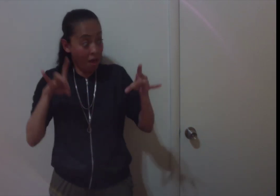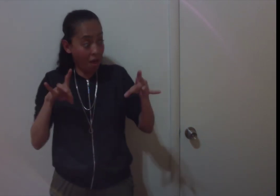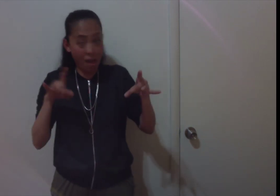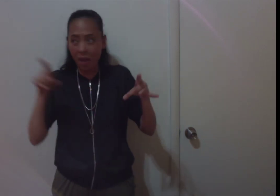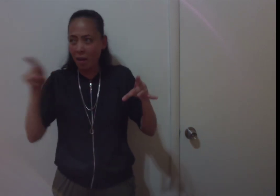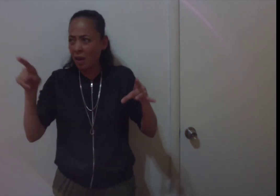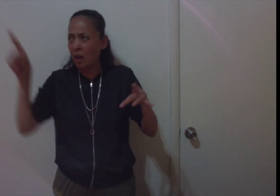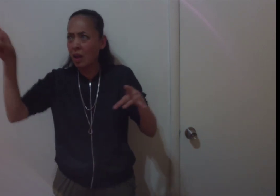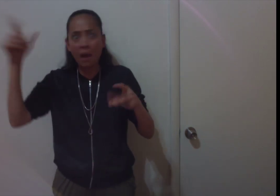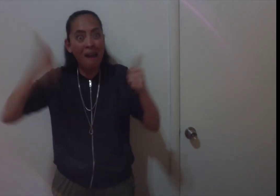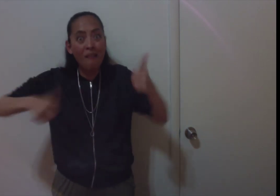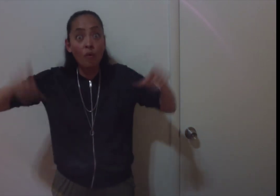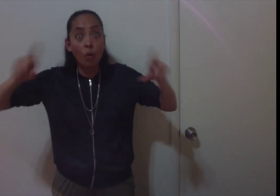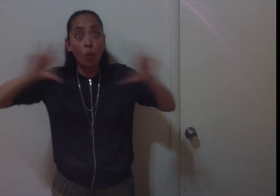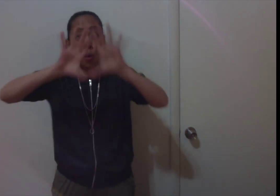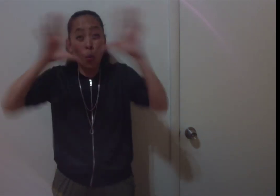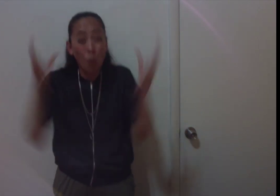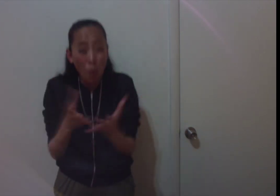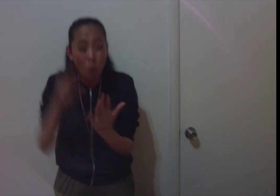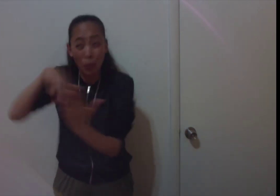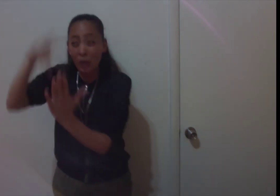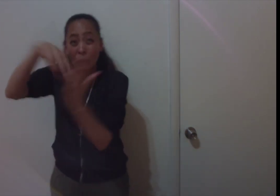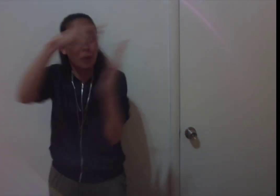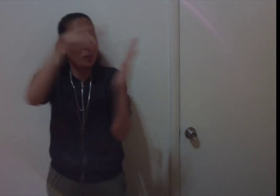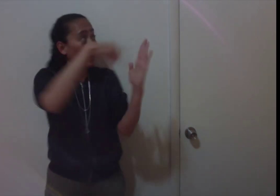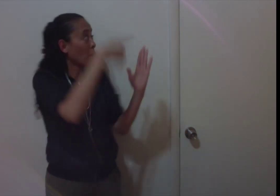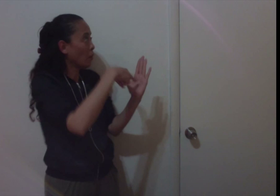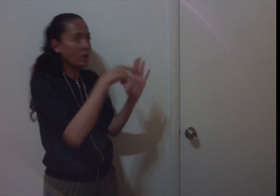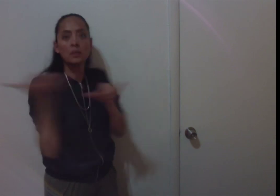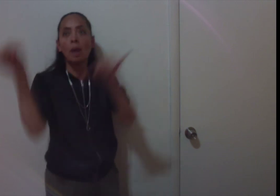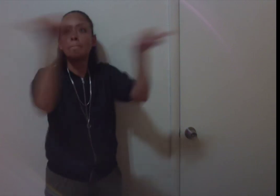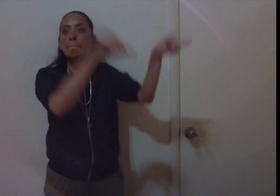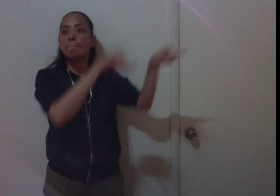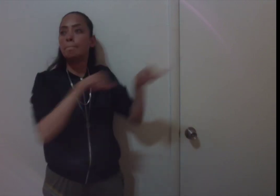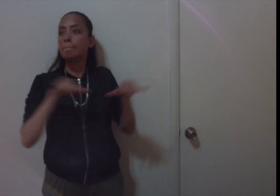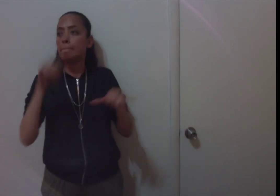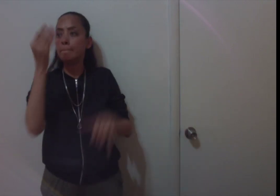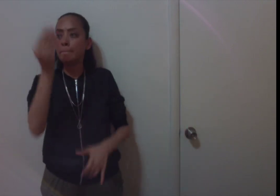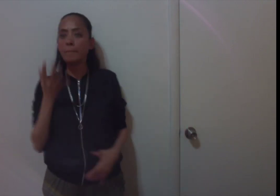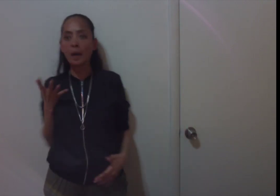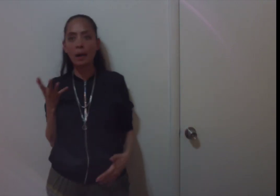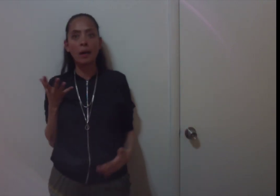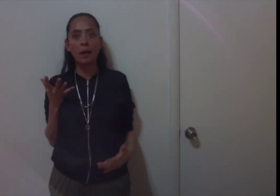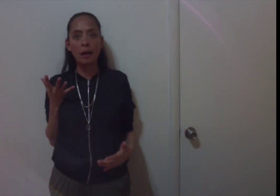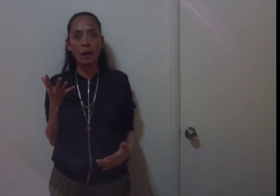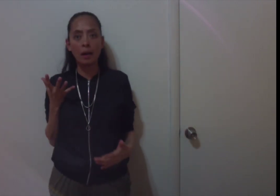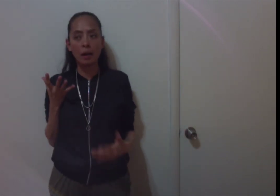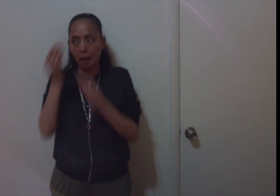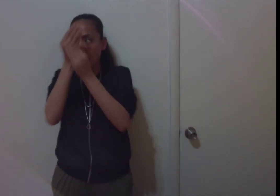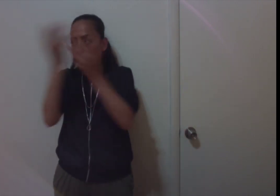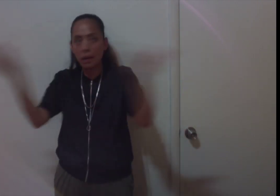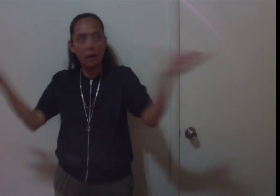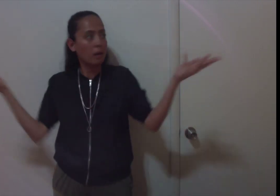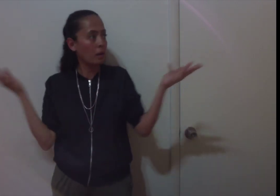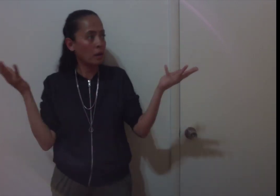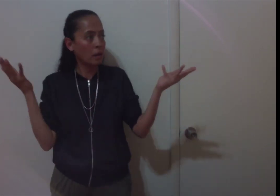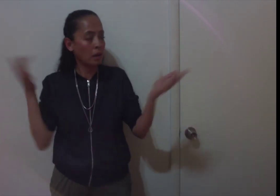I learned what happened to me the same time everyone else in the world learned what happened to me.